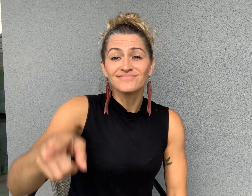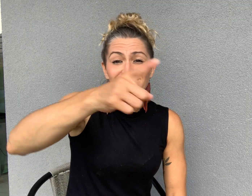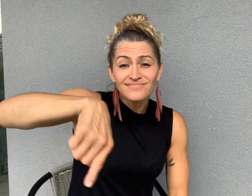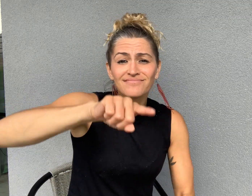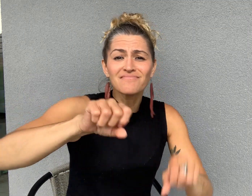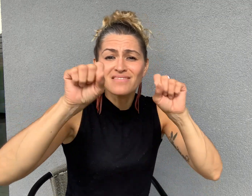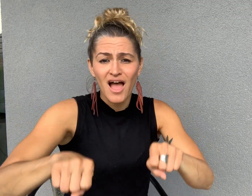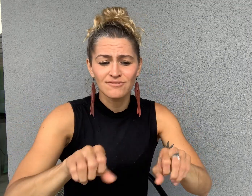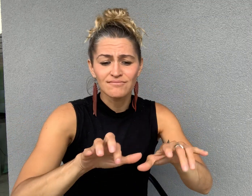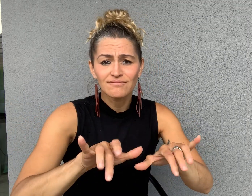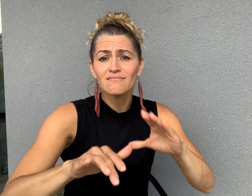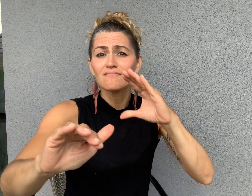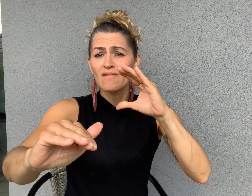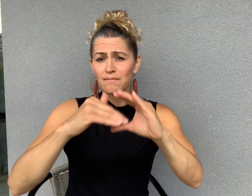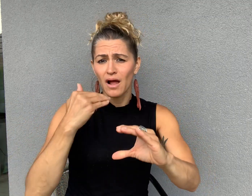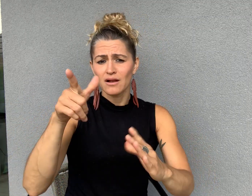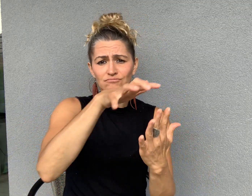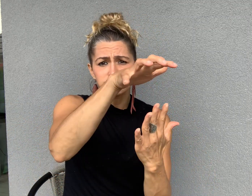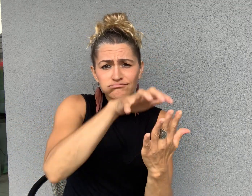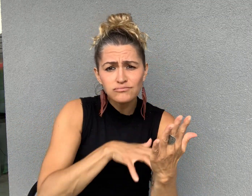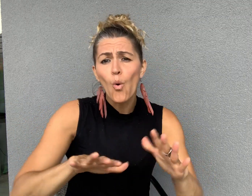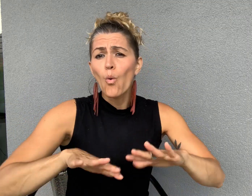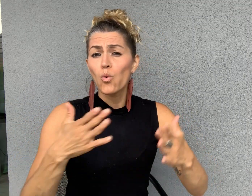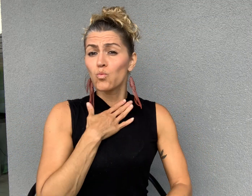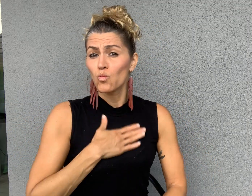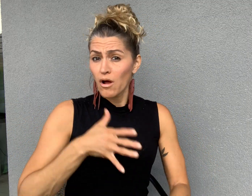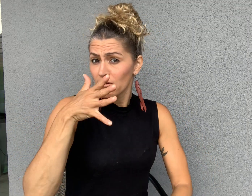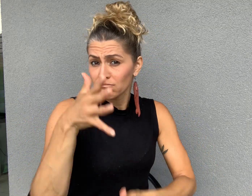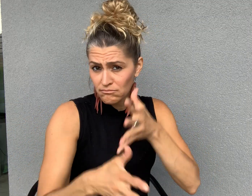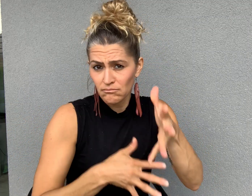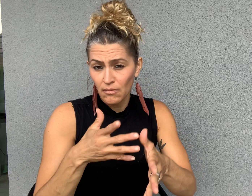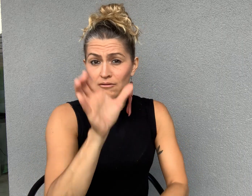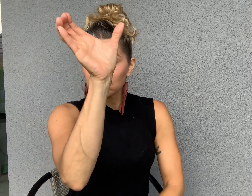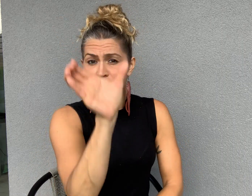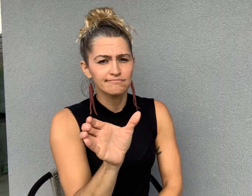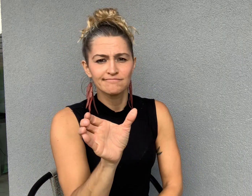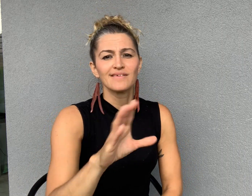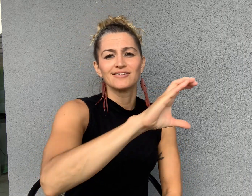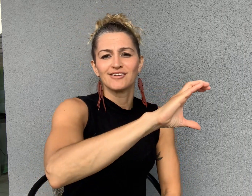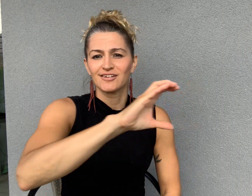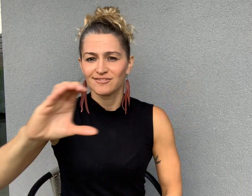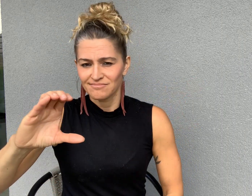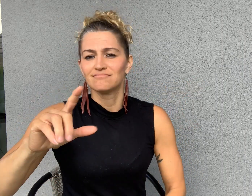You can email your text or video comments